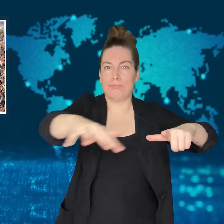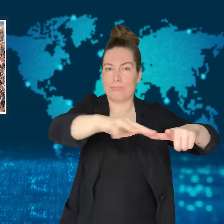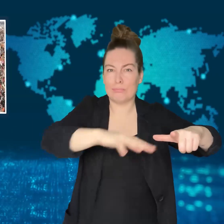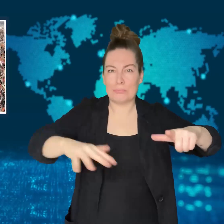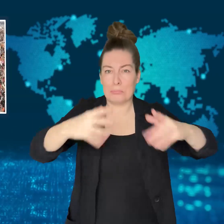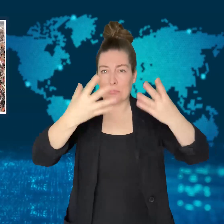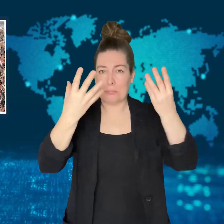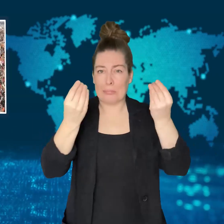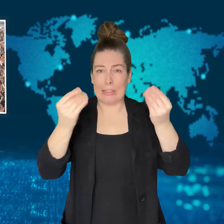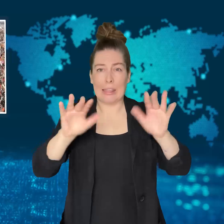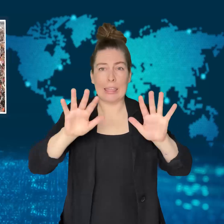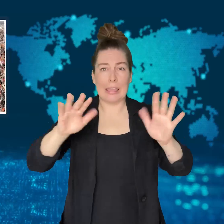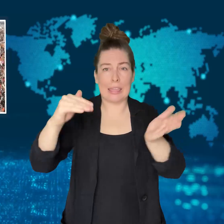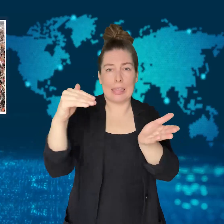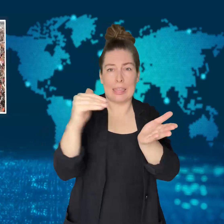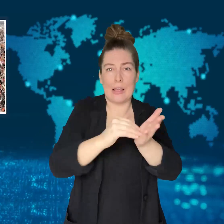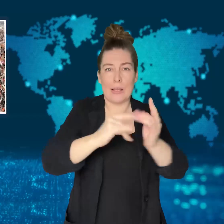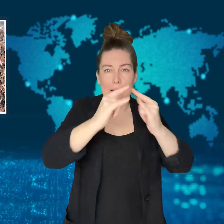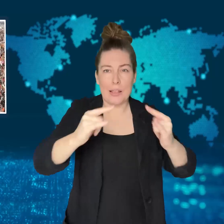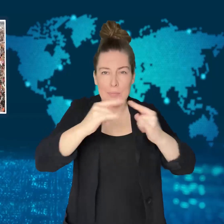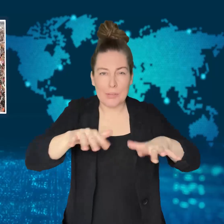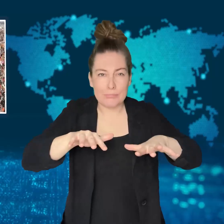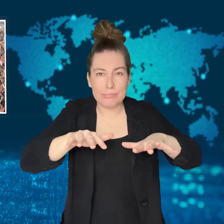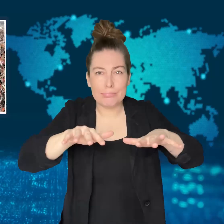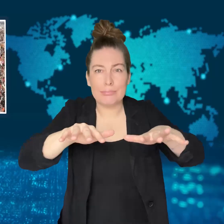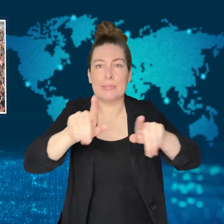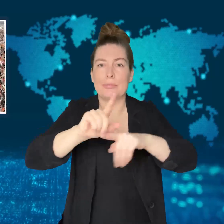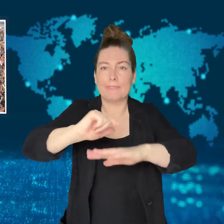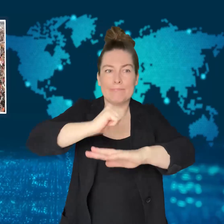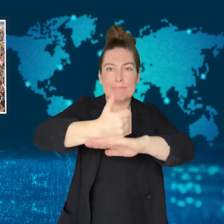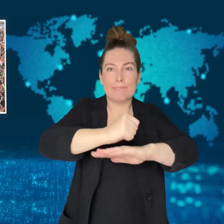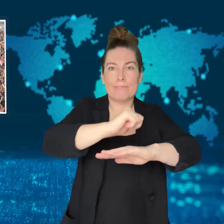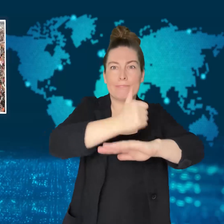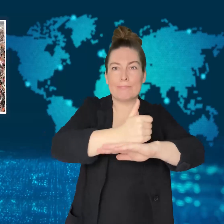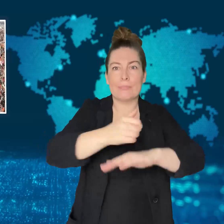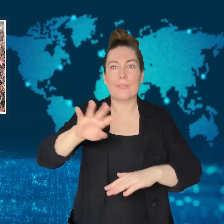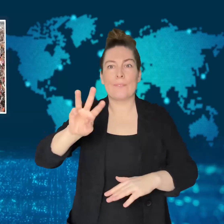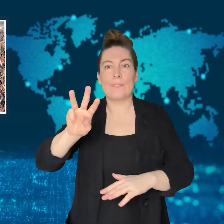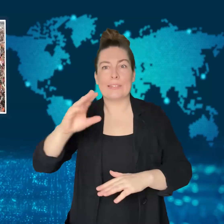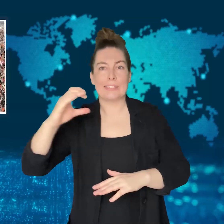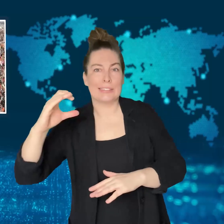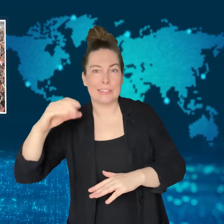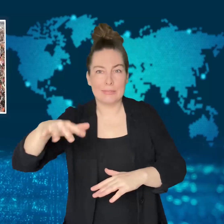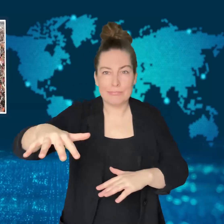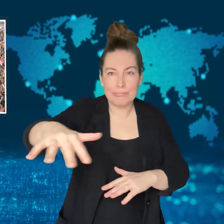thousands of tents and bathrooms.